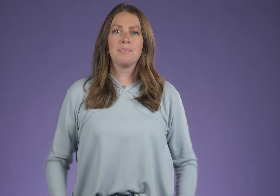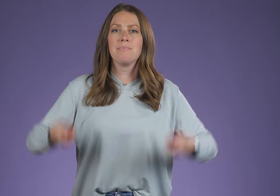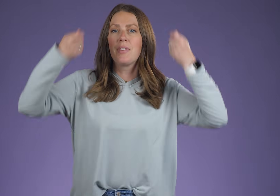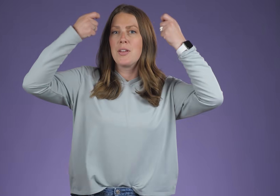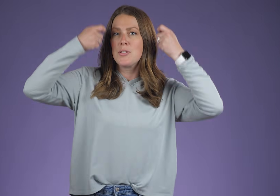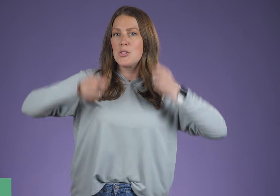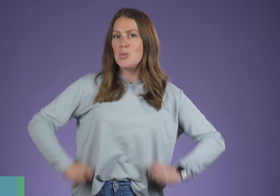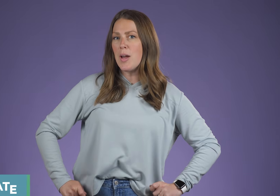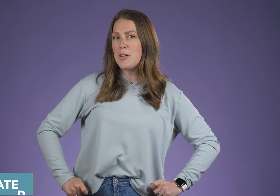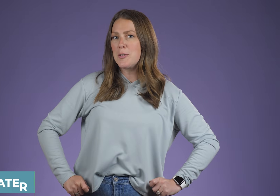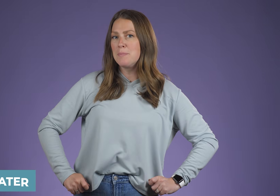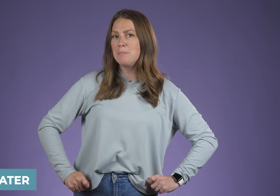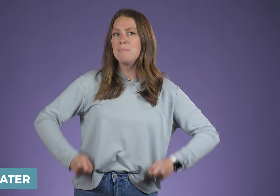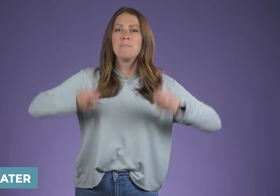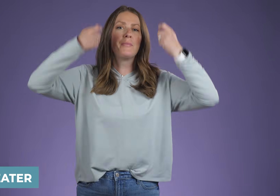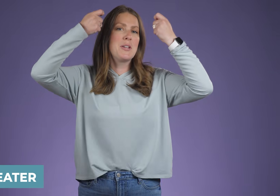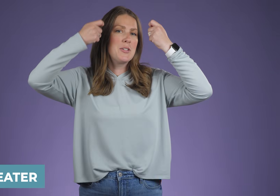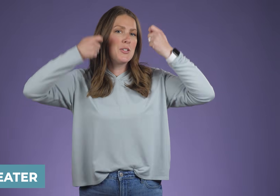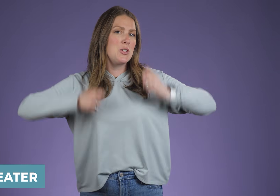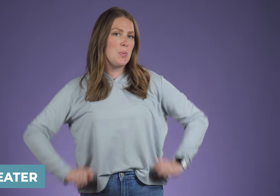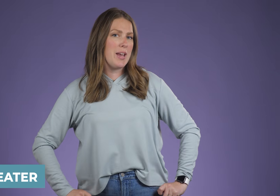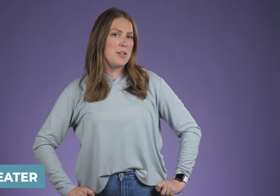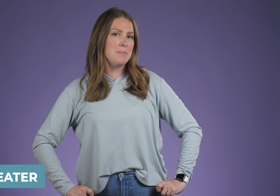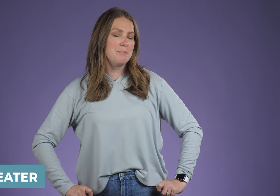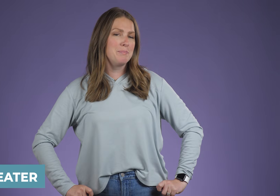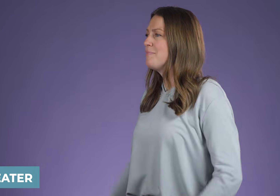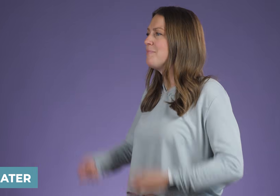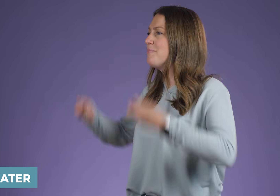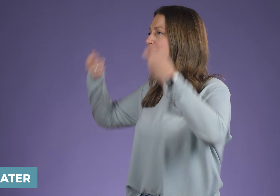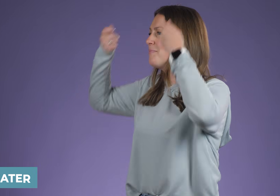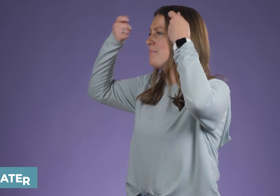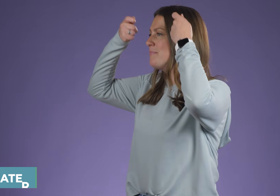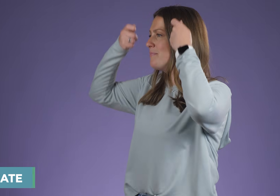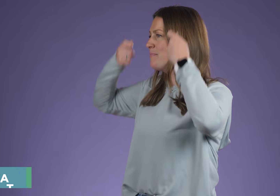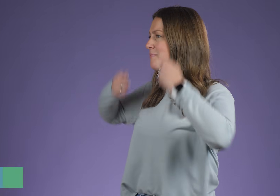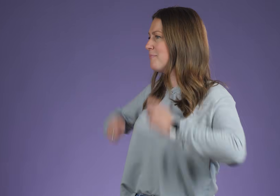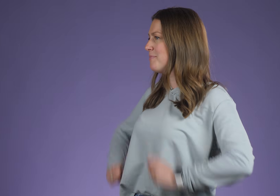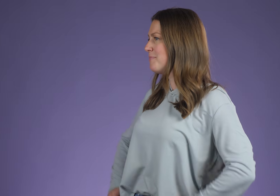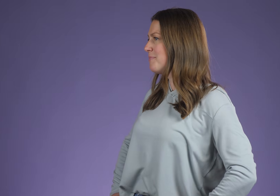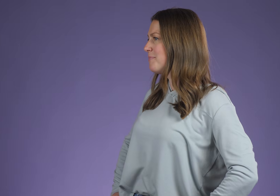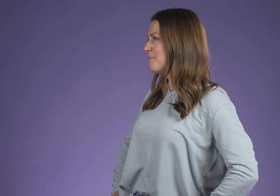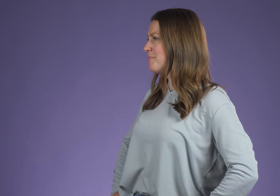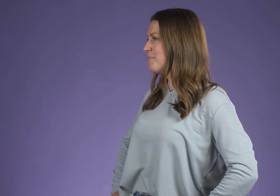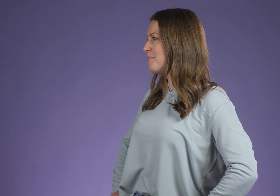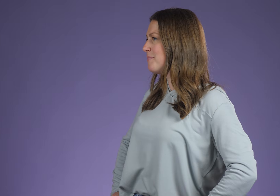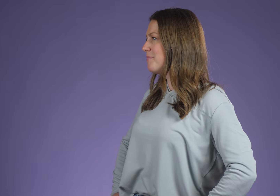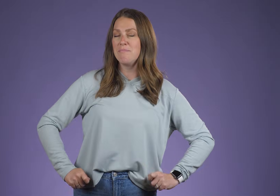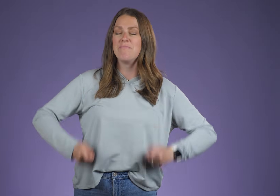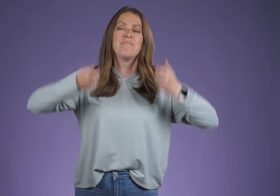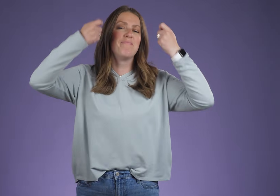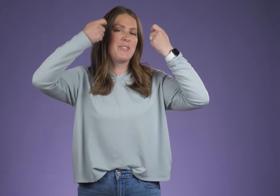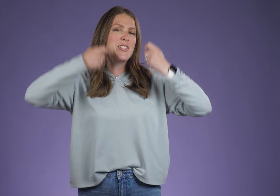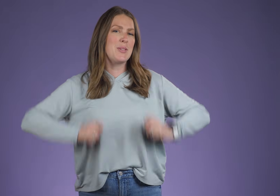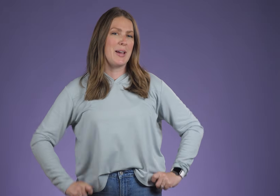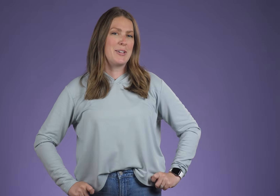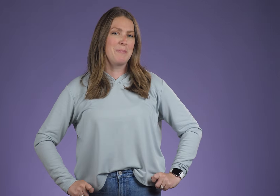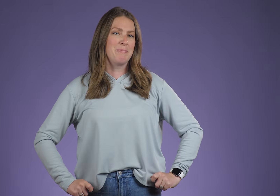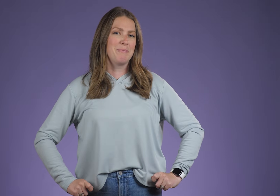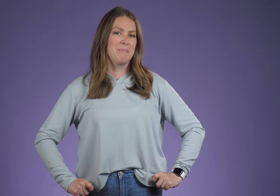Sweater. It's like you're pulling the sweater over your head. Sweater.